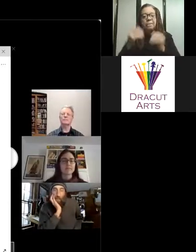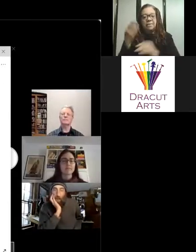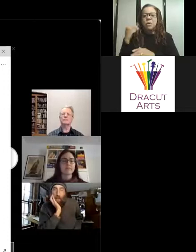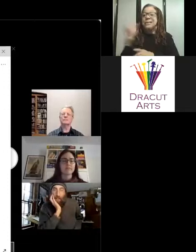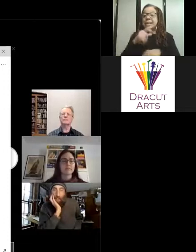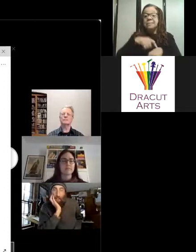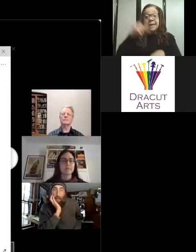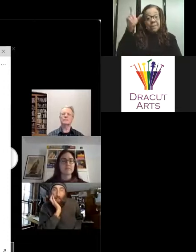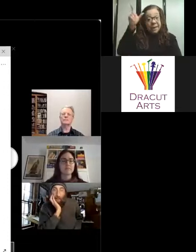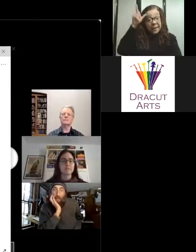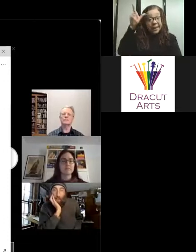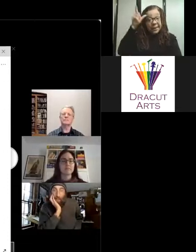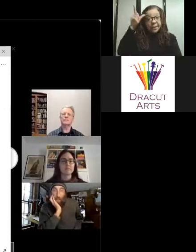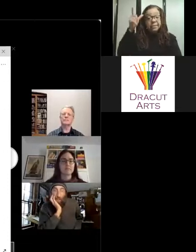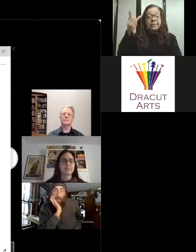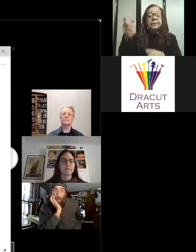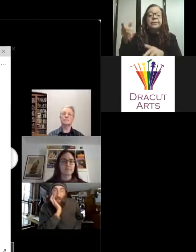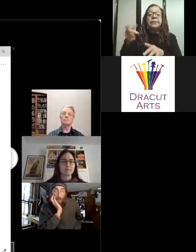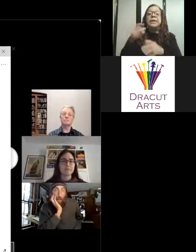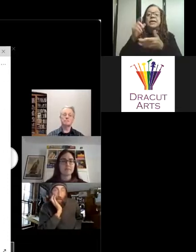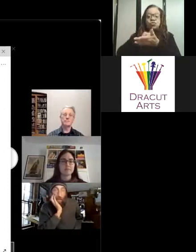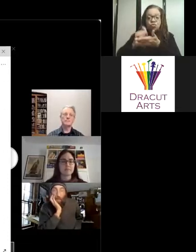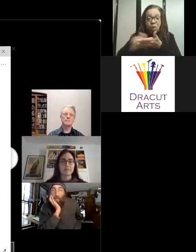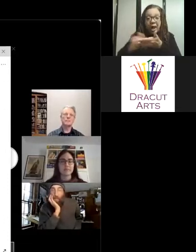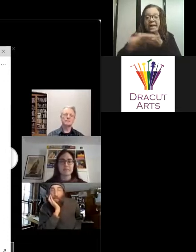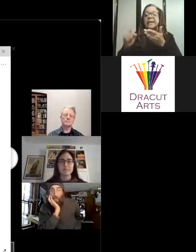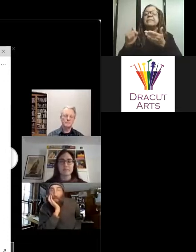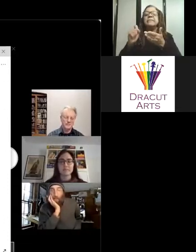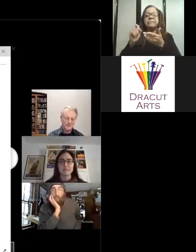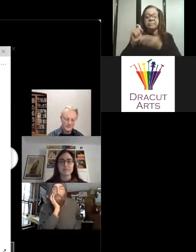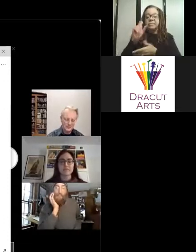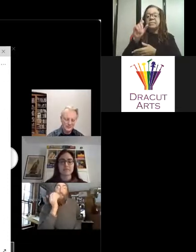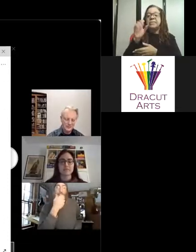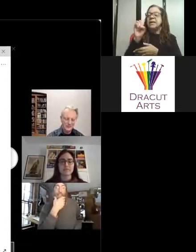drafting the Emancipation Proclamation, what will *become* the Emancipation Pproclamation, right.